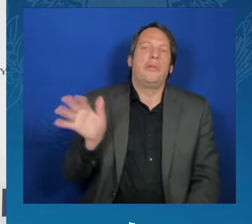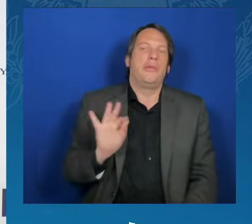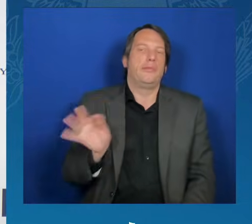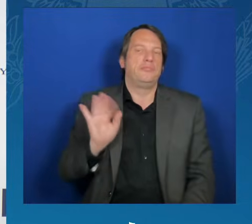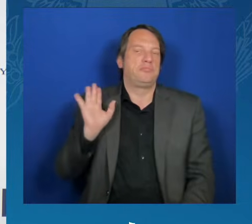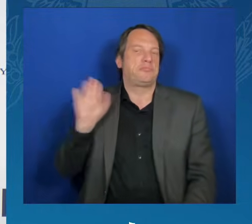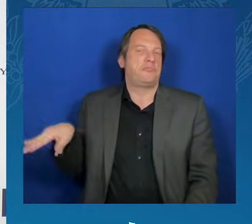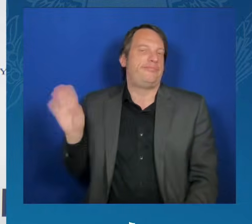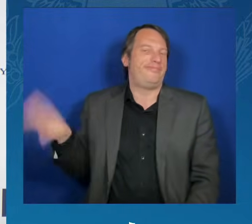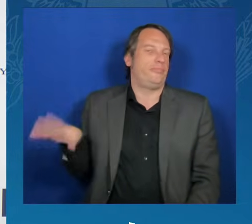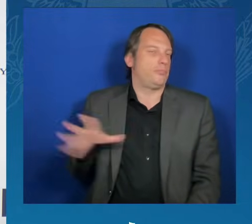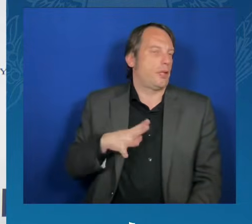History offers a clue.